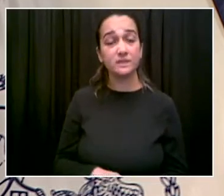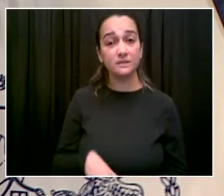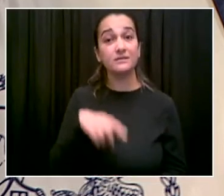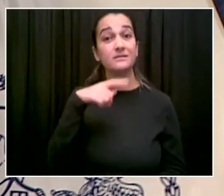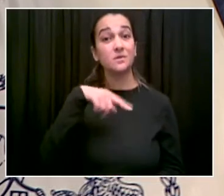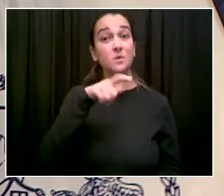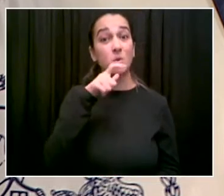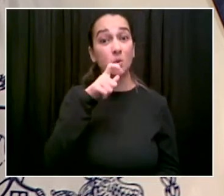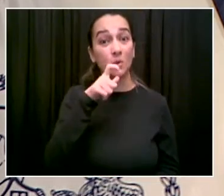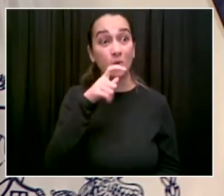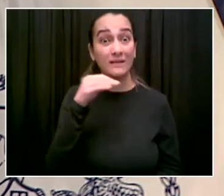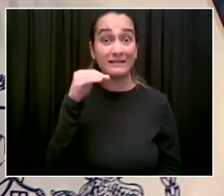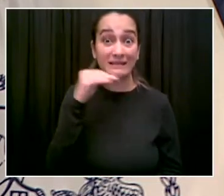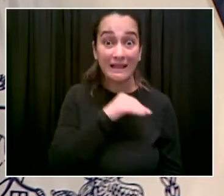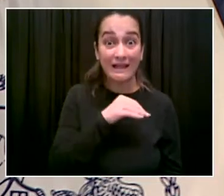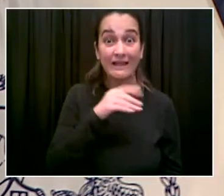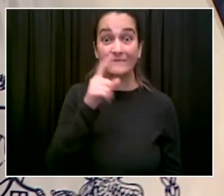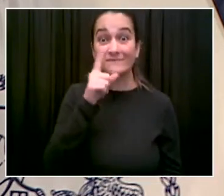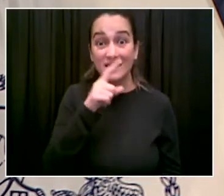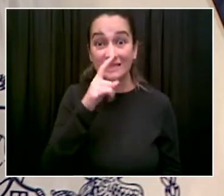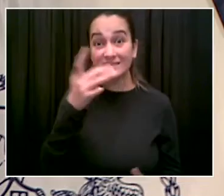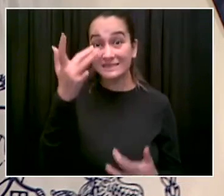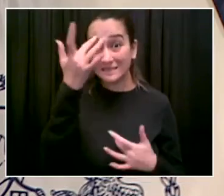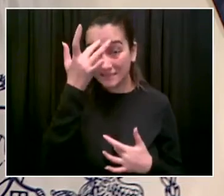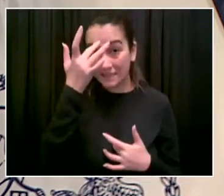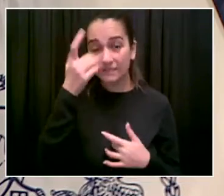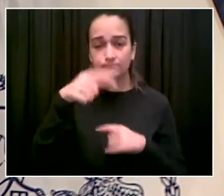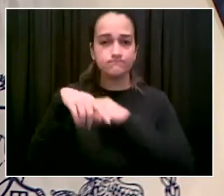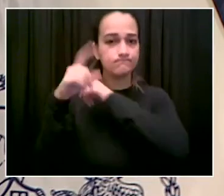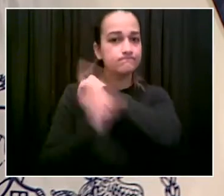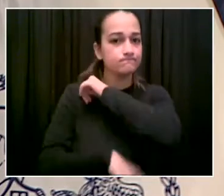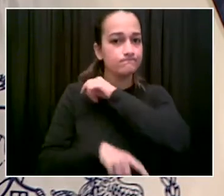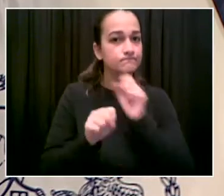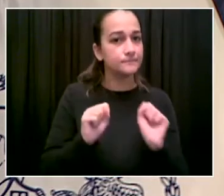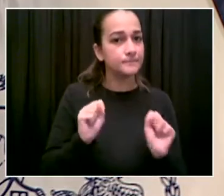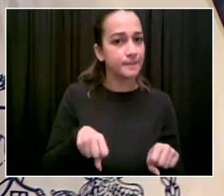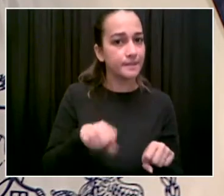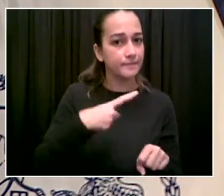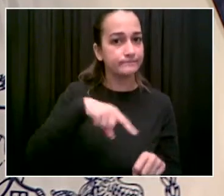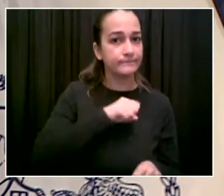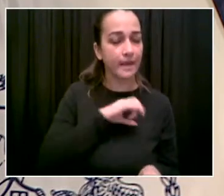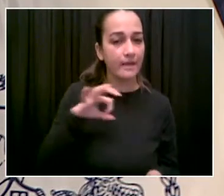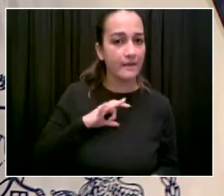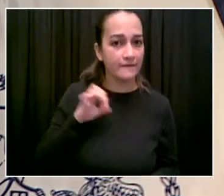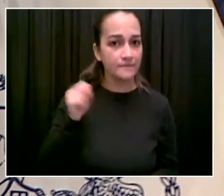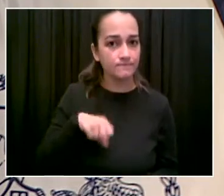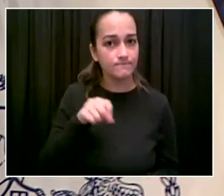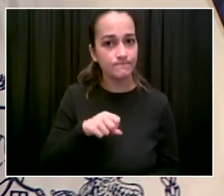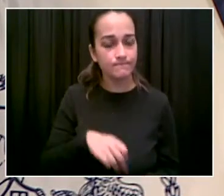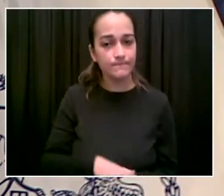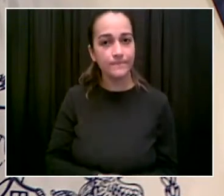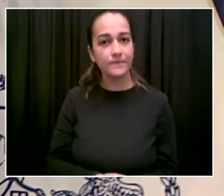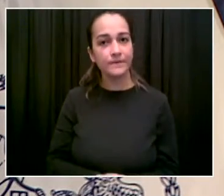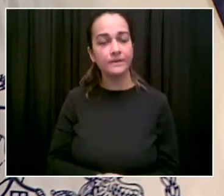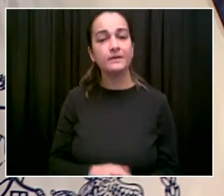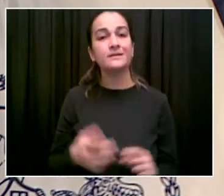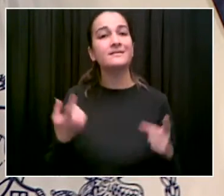COEQNSUNCEEFOS R ANYONE WHO WORKS AT RIKERS. WE HAVE REDUCED ABSENTEEISM RADICALLY THROUGH THE PROCESS AND THERE IS MORE TO